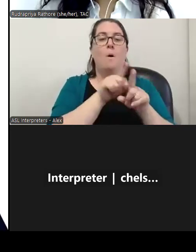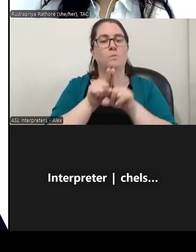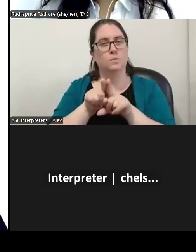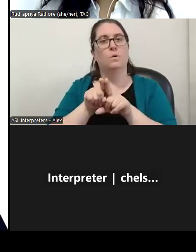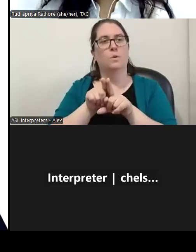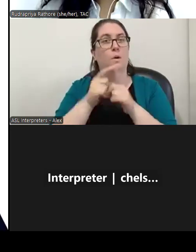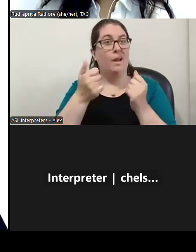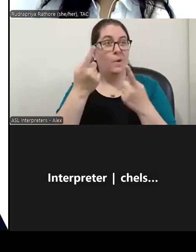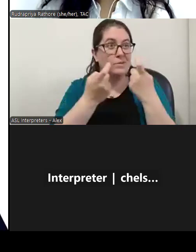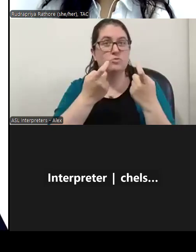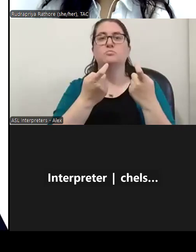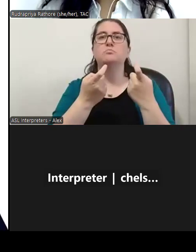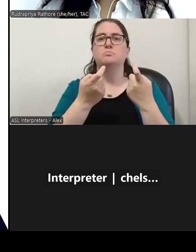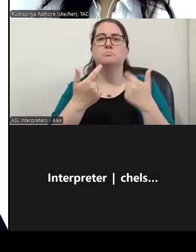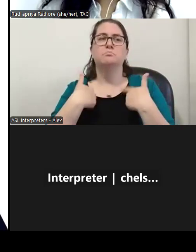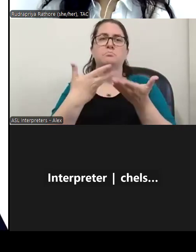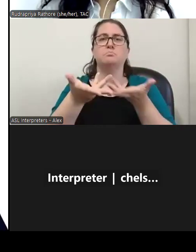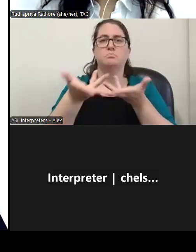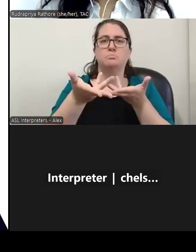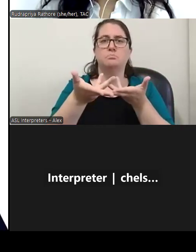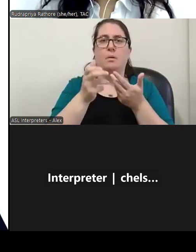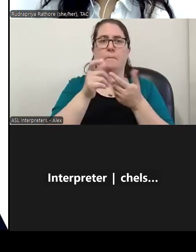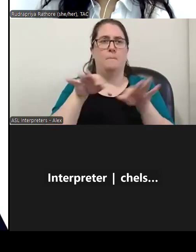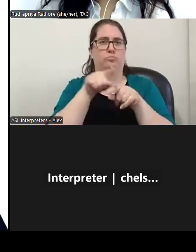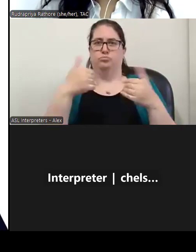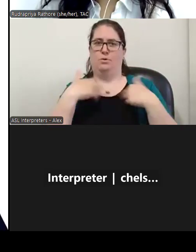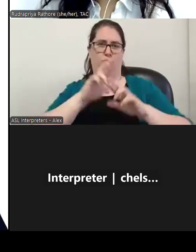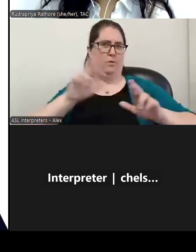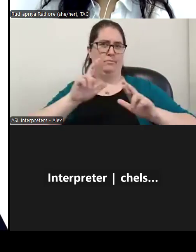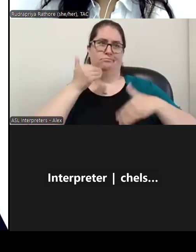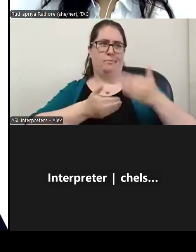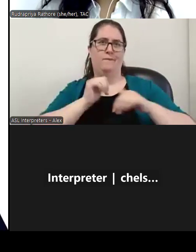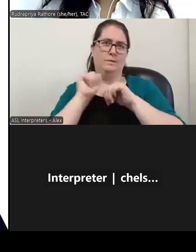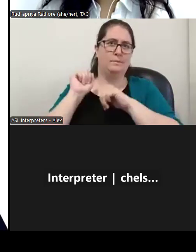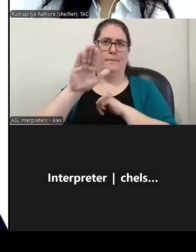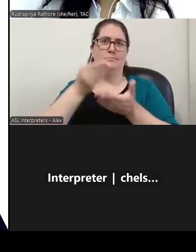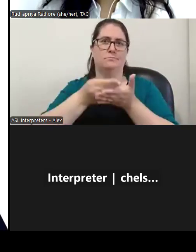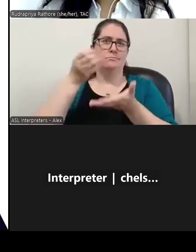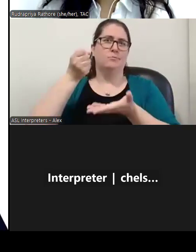your questions and make sure you have everything that you need to submit a grant application